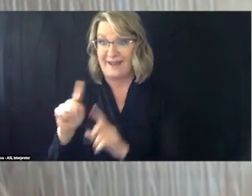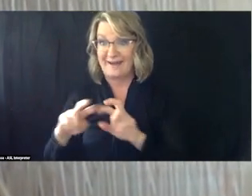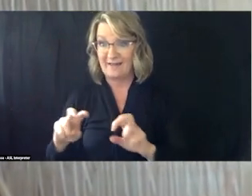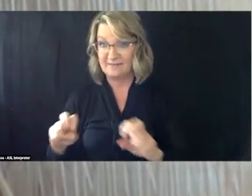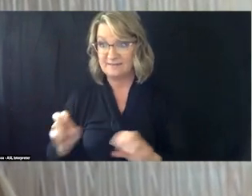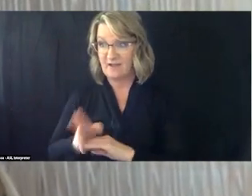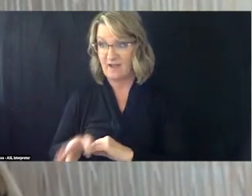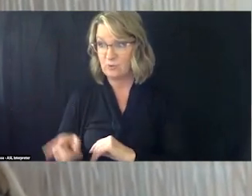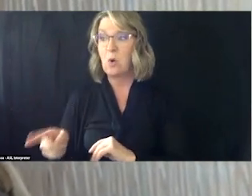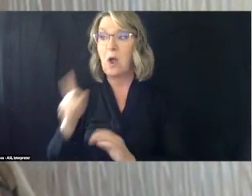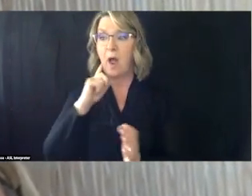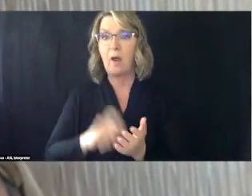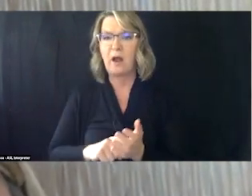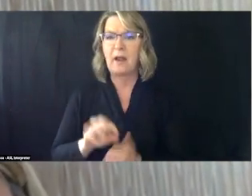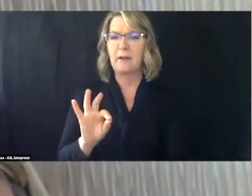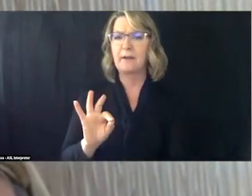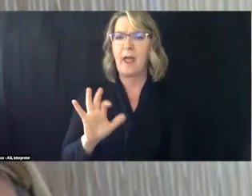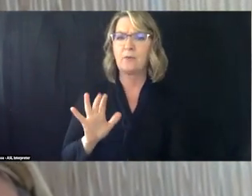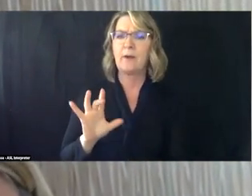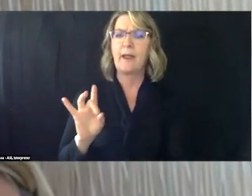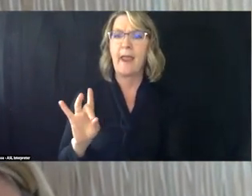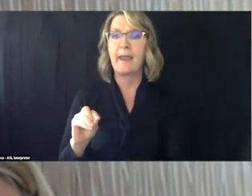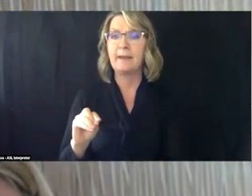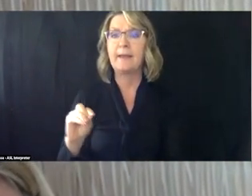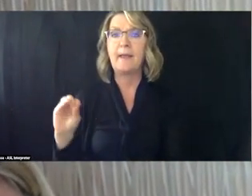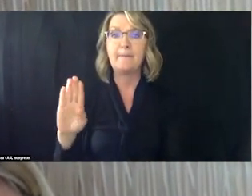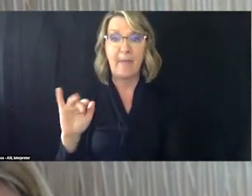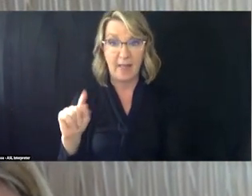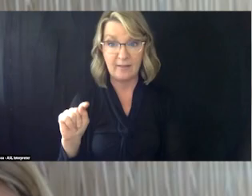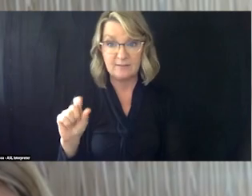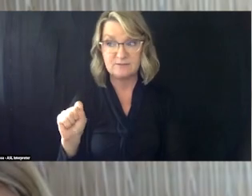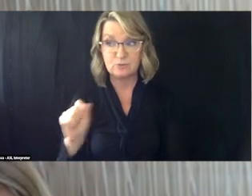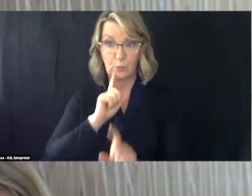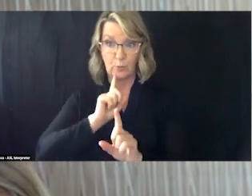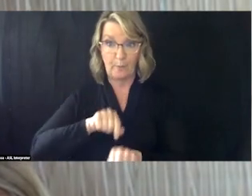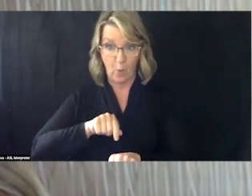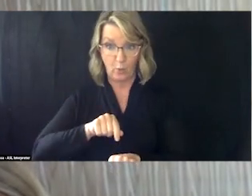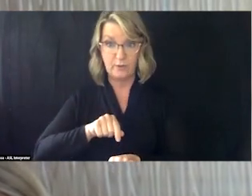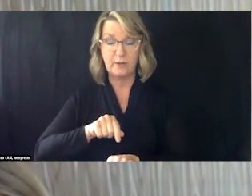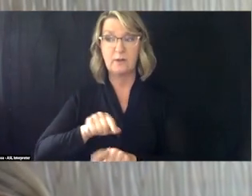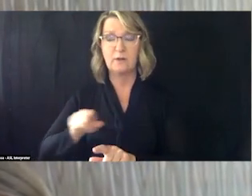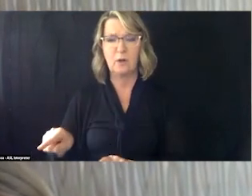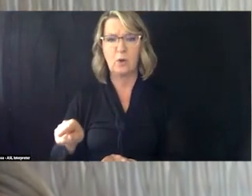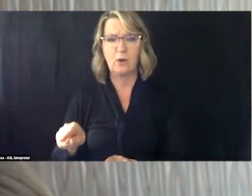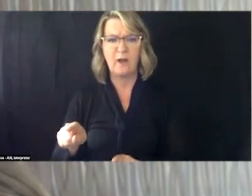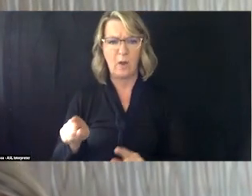post-election audit analysis and we identified that there were 980 ballots that we reported